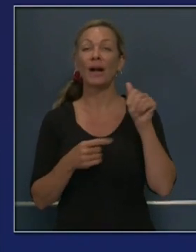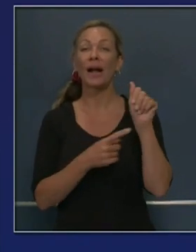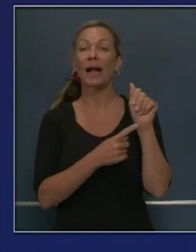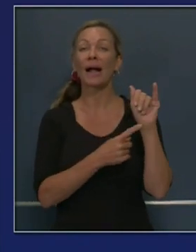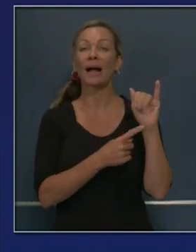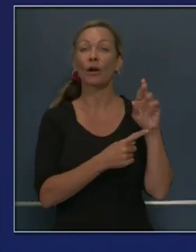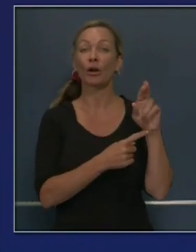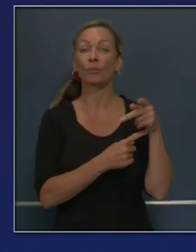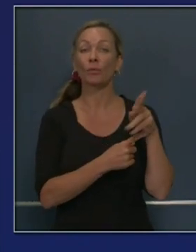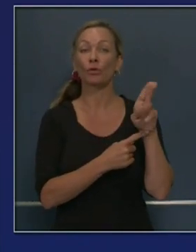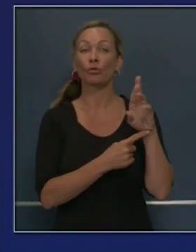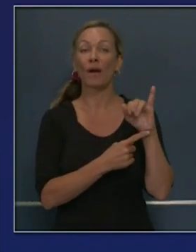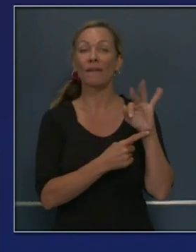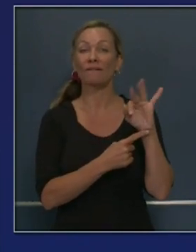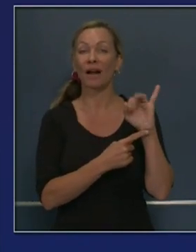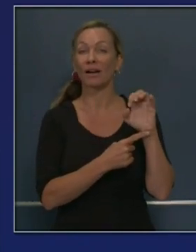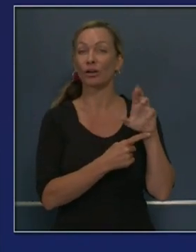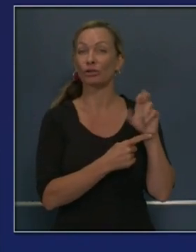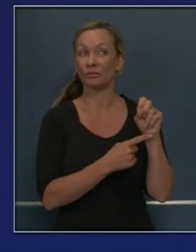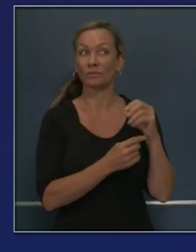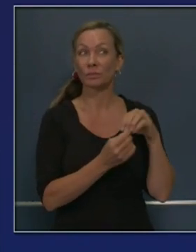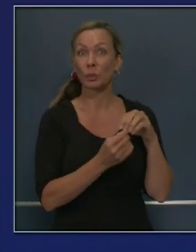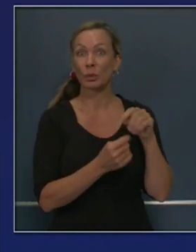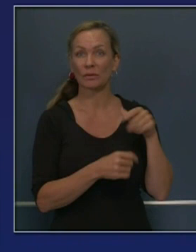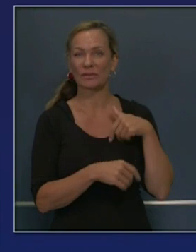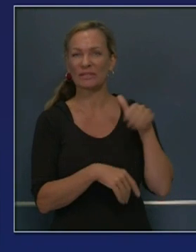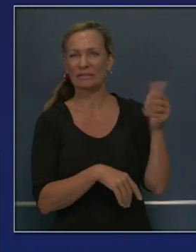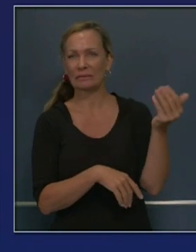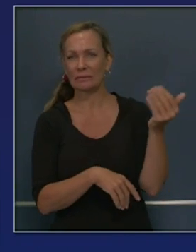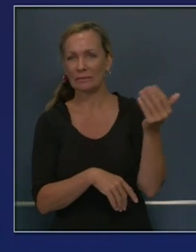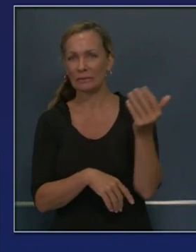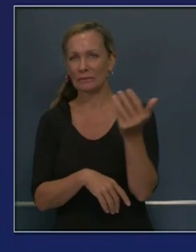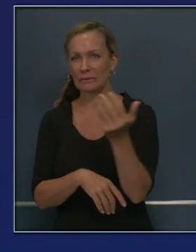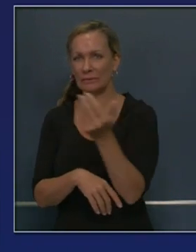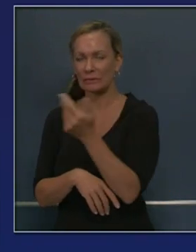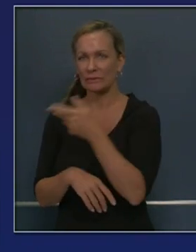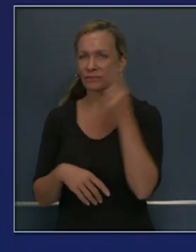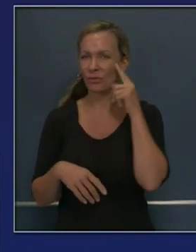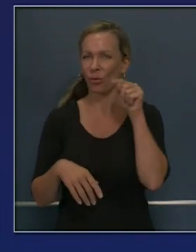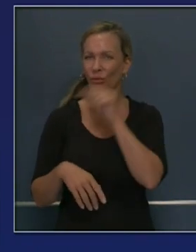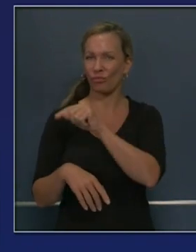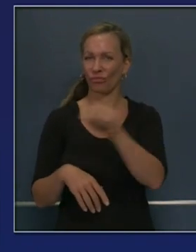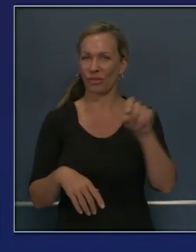WORKING OVERTIME TO GET MORE AIR PURIFIERS INTO THE SSELTERS. WE HAVE WORK BUT PROGRESS HAS